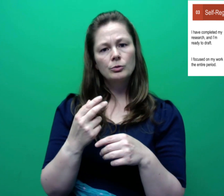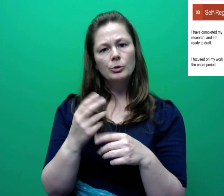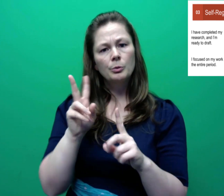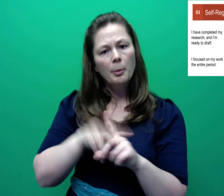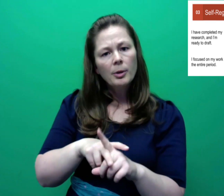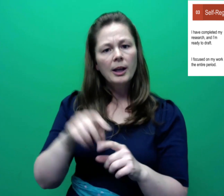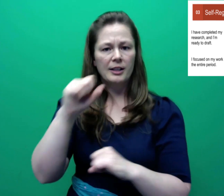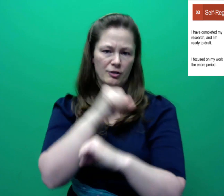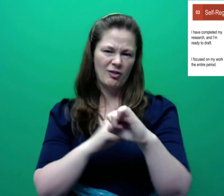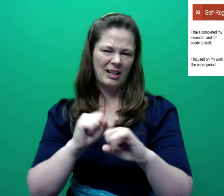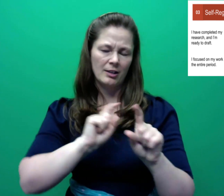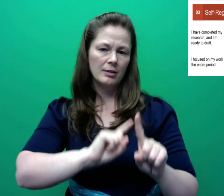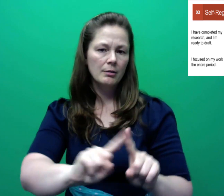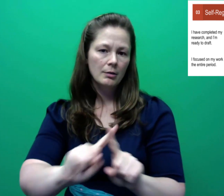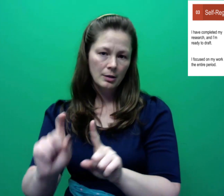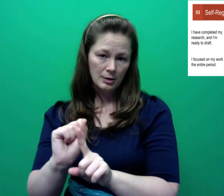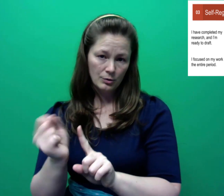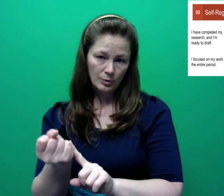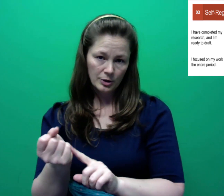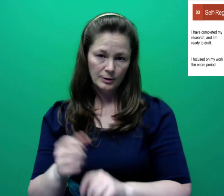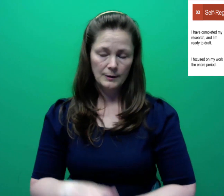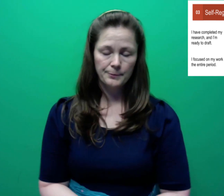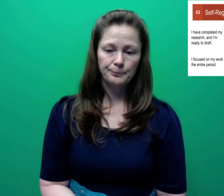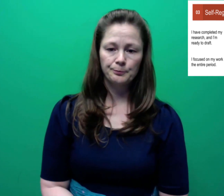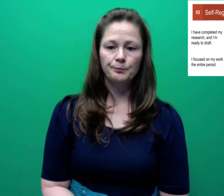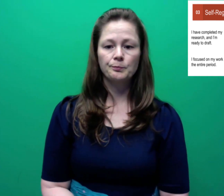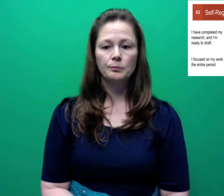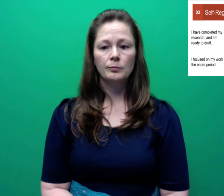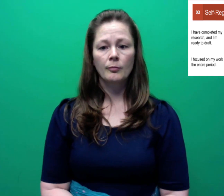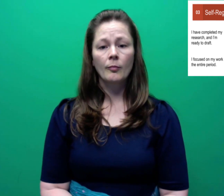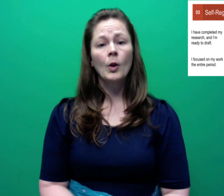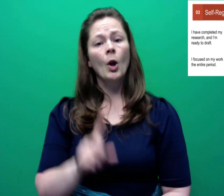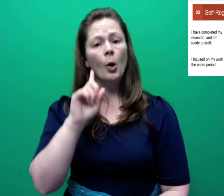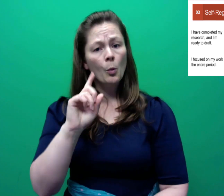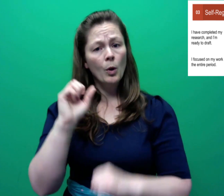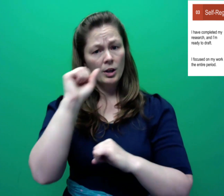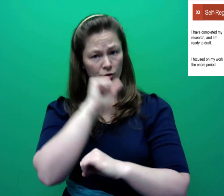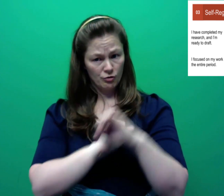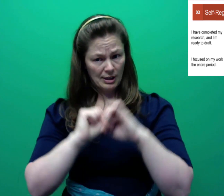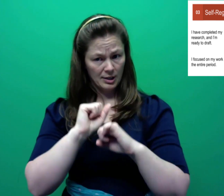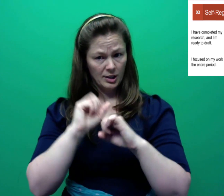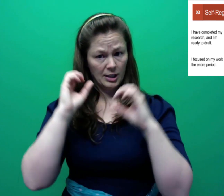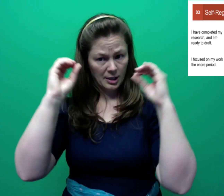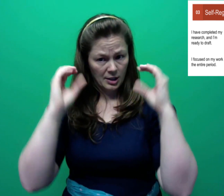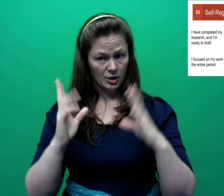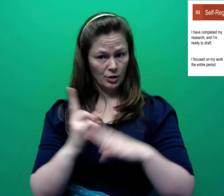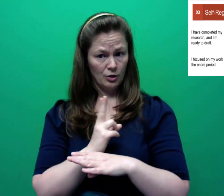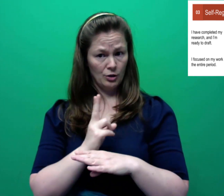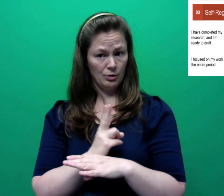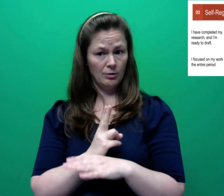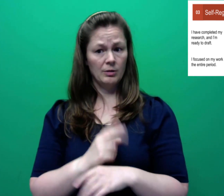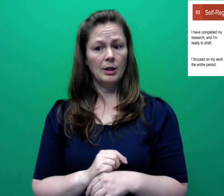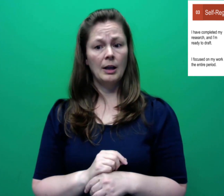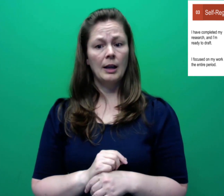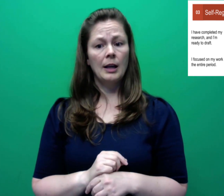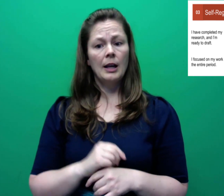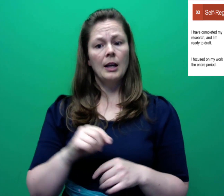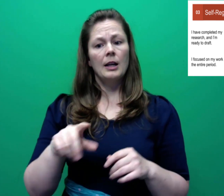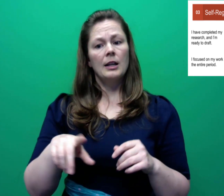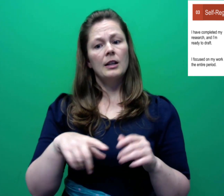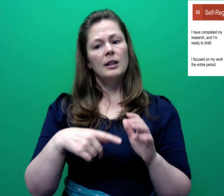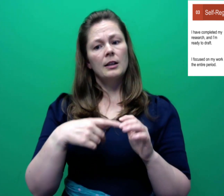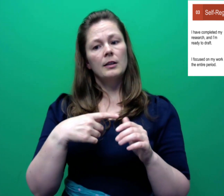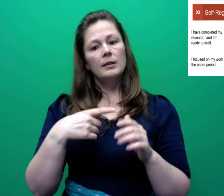and modeling to demonstrate use of strategies. One strategy that teachers